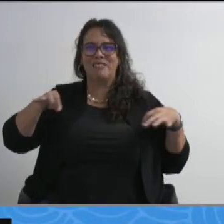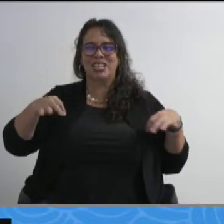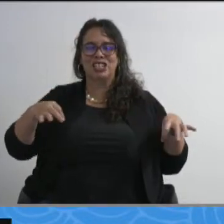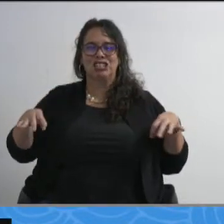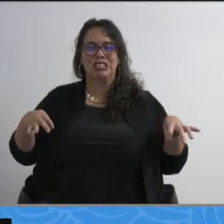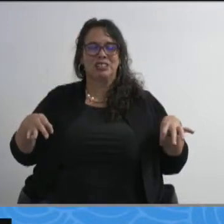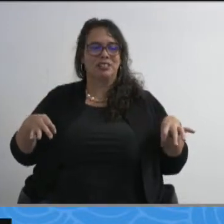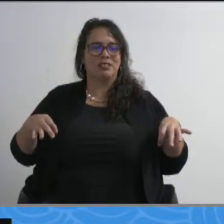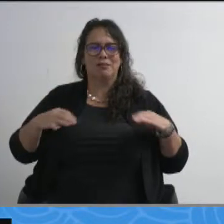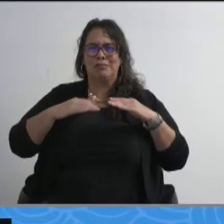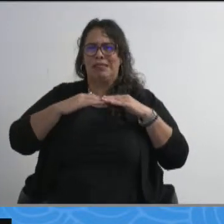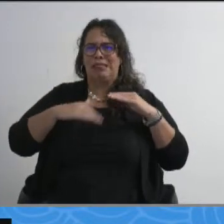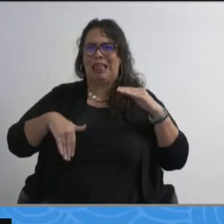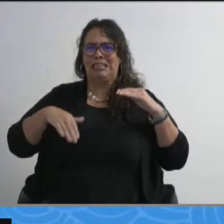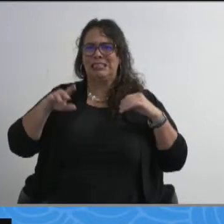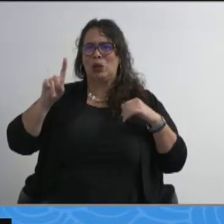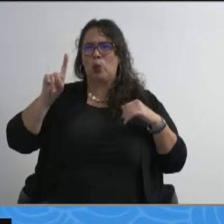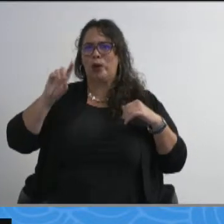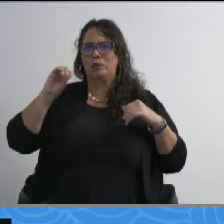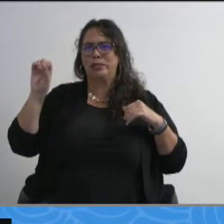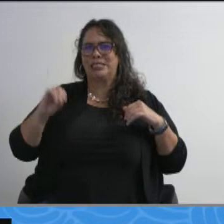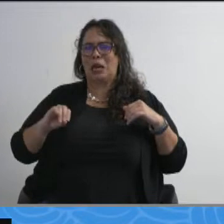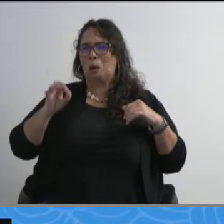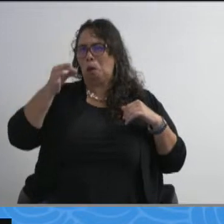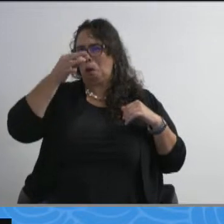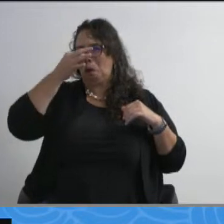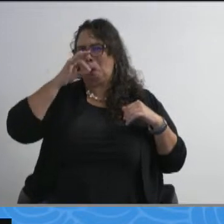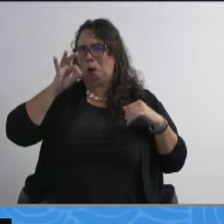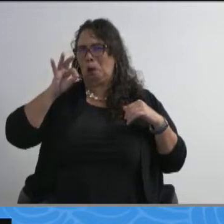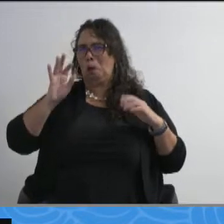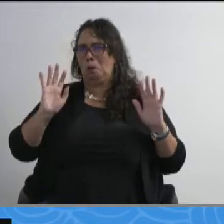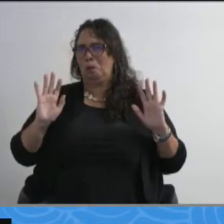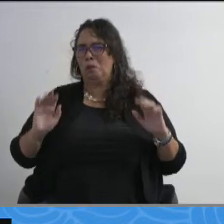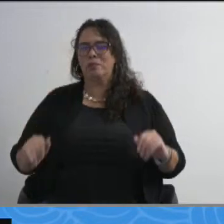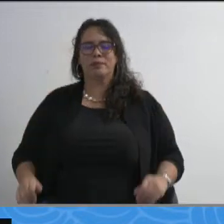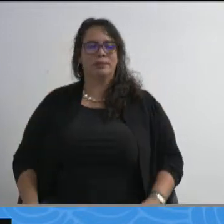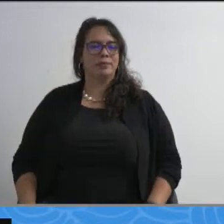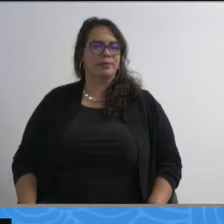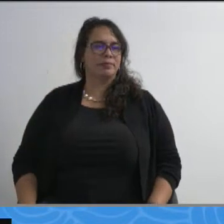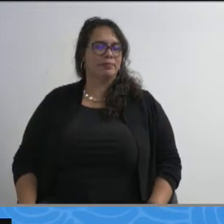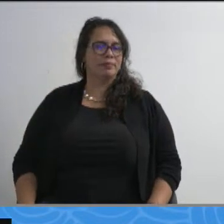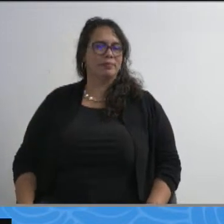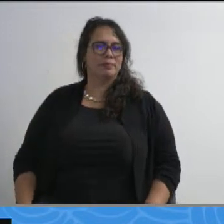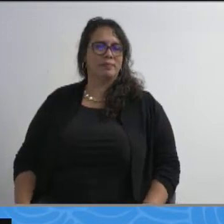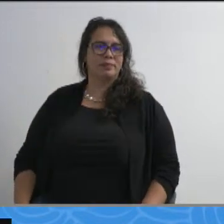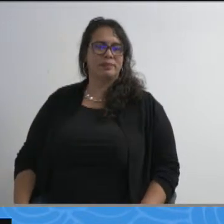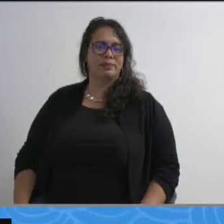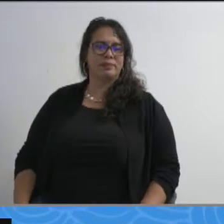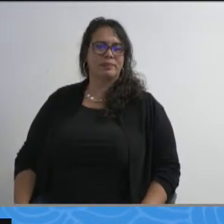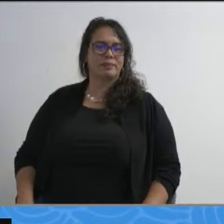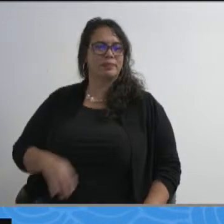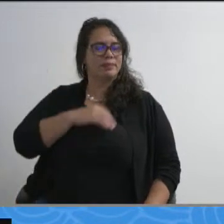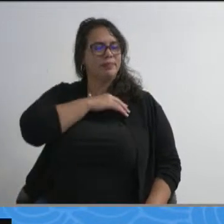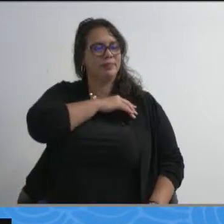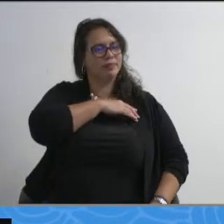We have less than 1%. Very small amount of teachers here. So, now that we know the definition